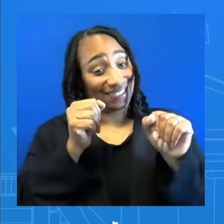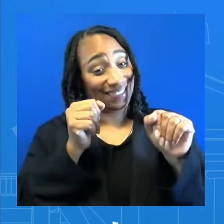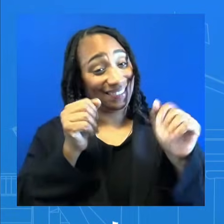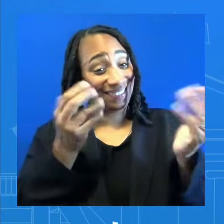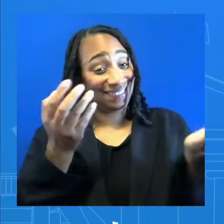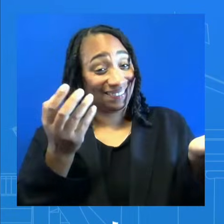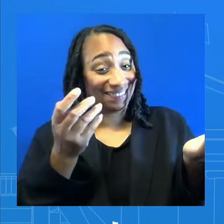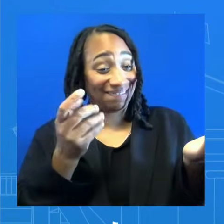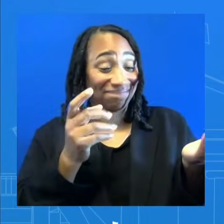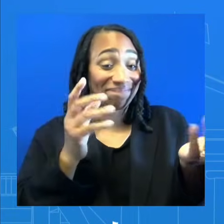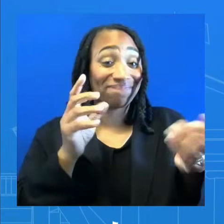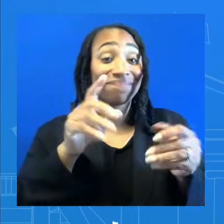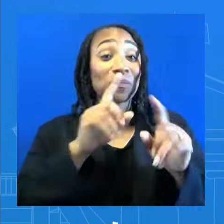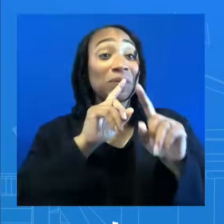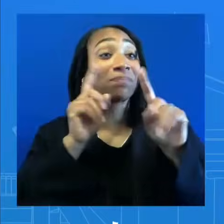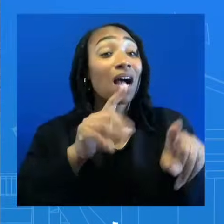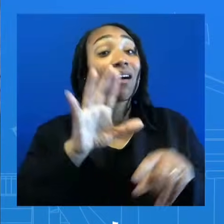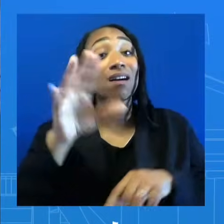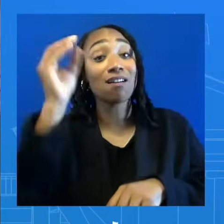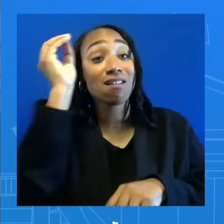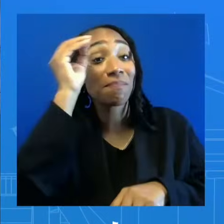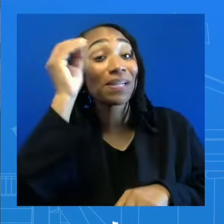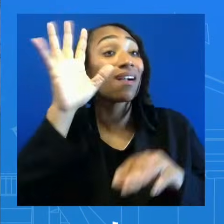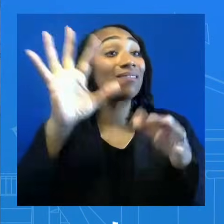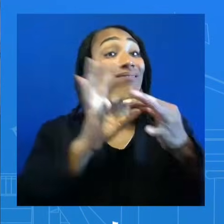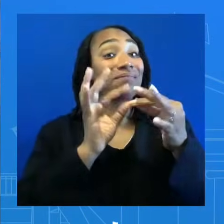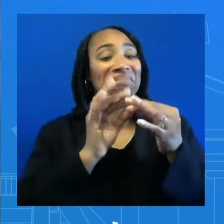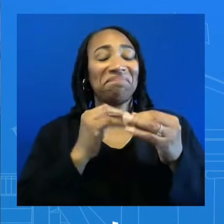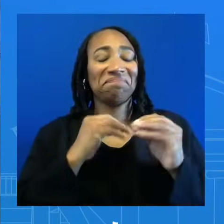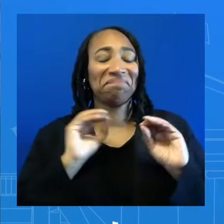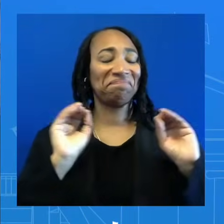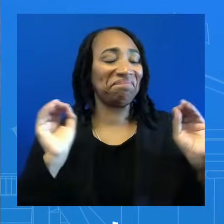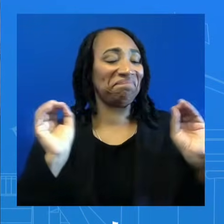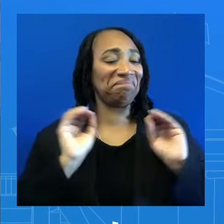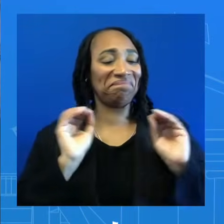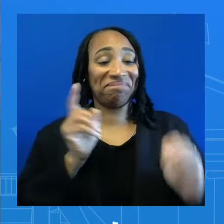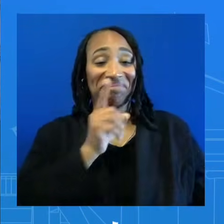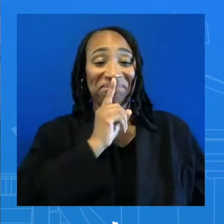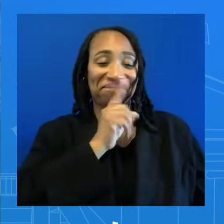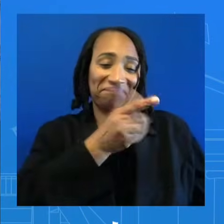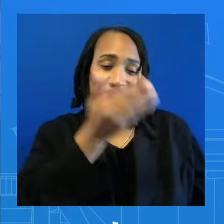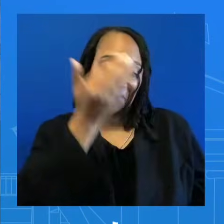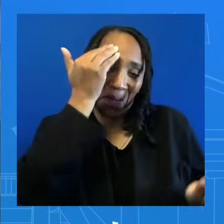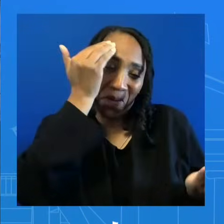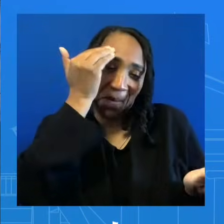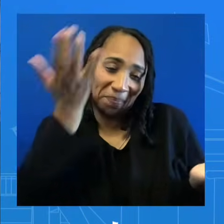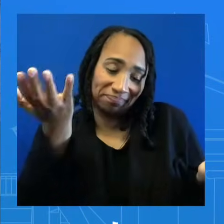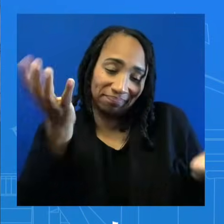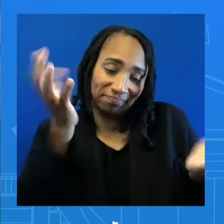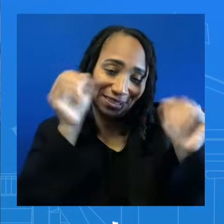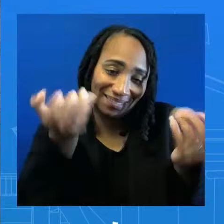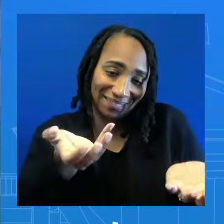The Press: All right. And then, just on the pardons and clemency acts. You know, numerous groups have sort of asked